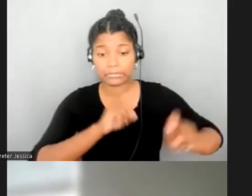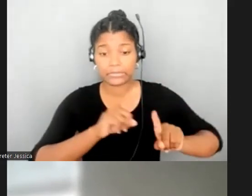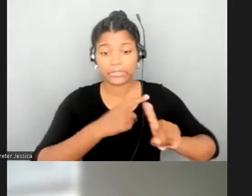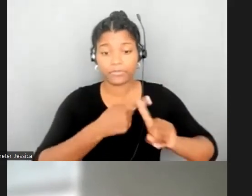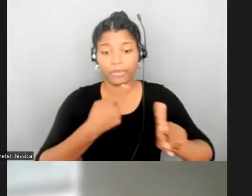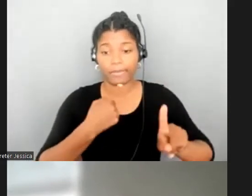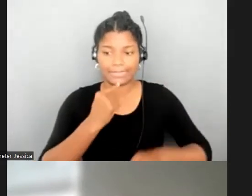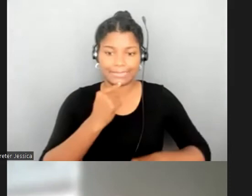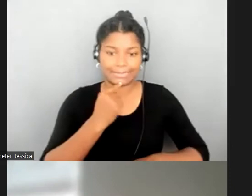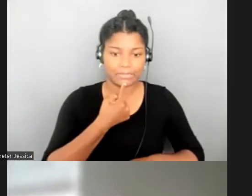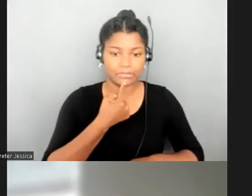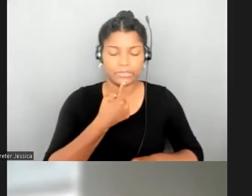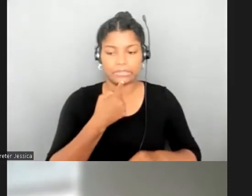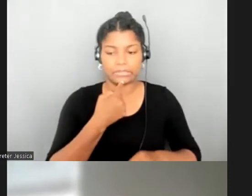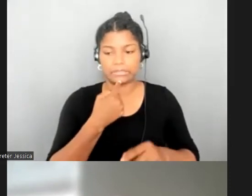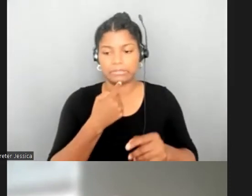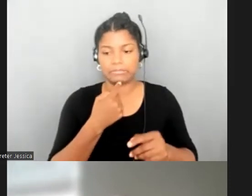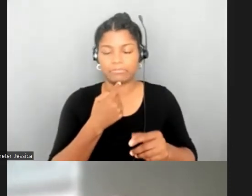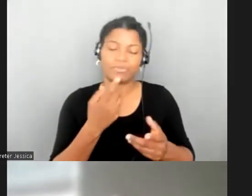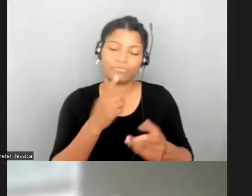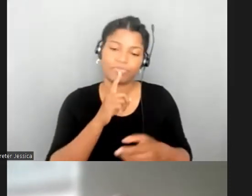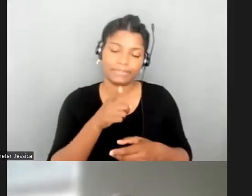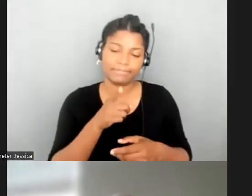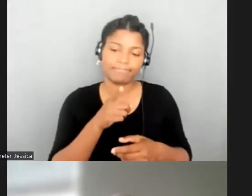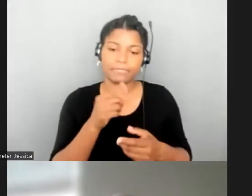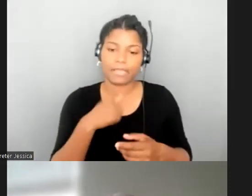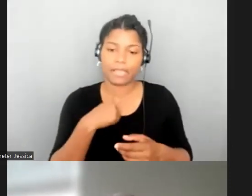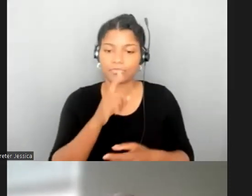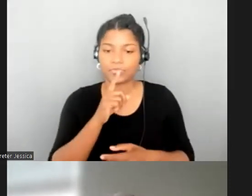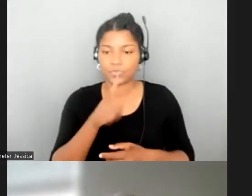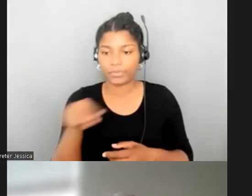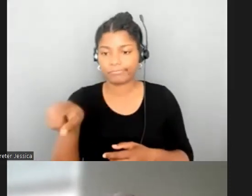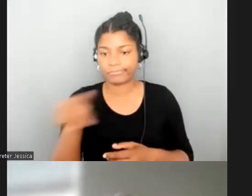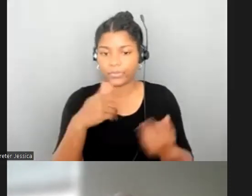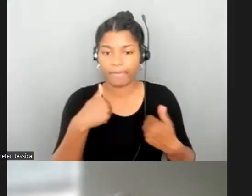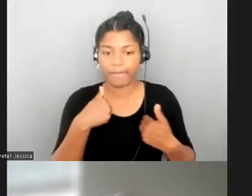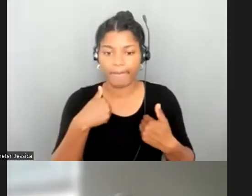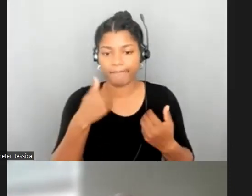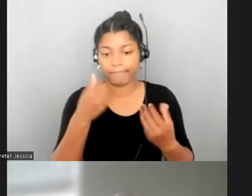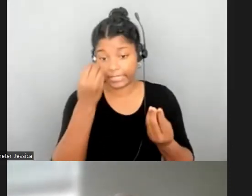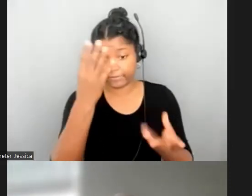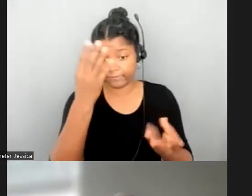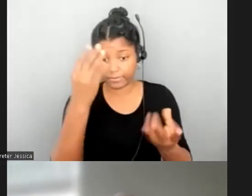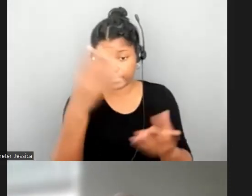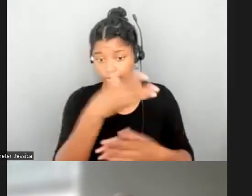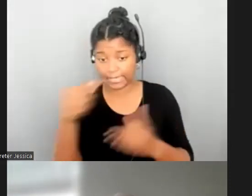I'm sure you also will have information and assistance.